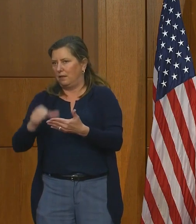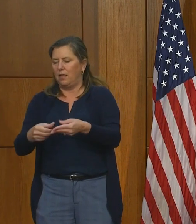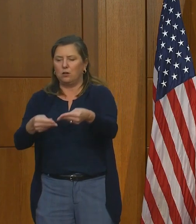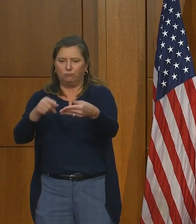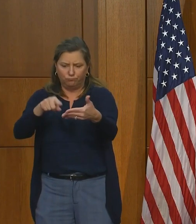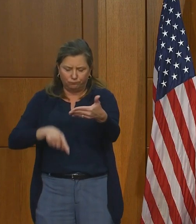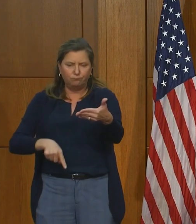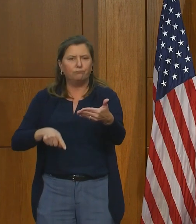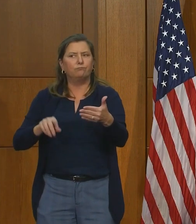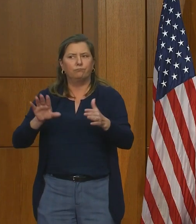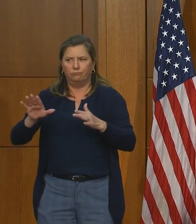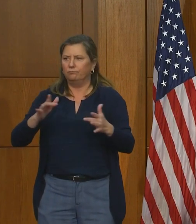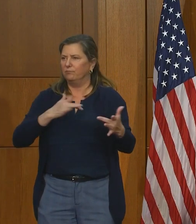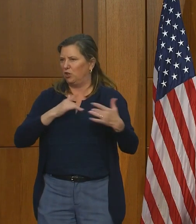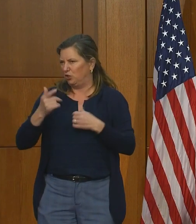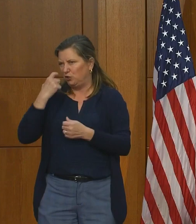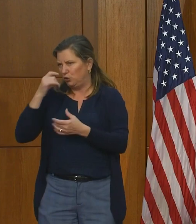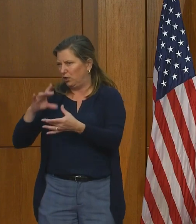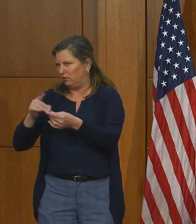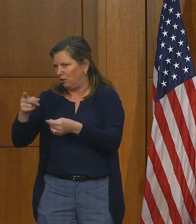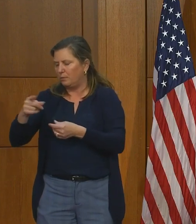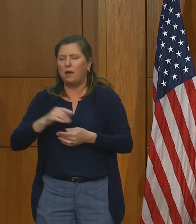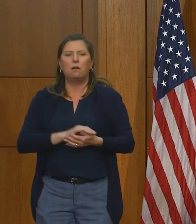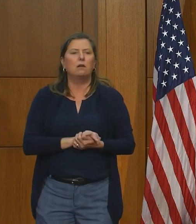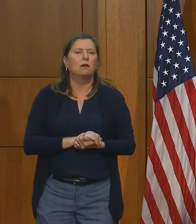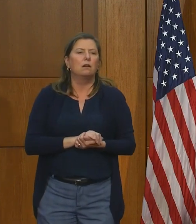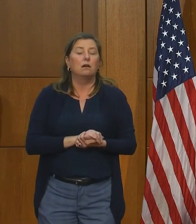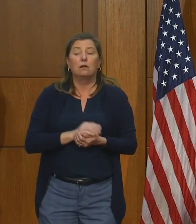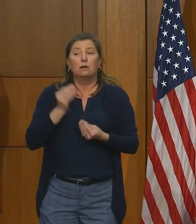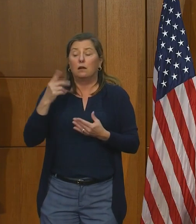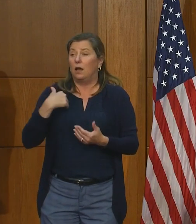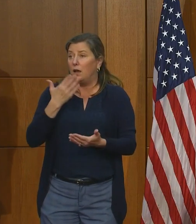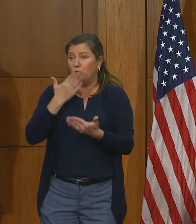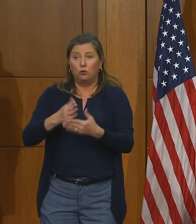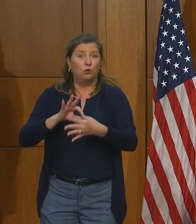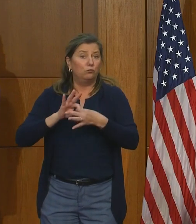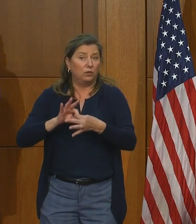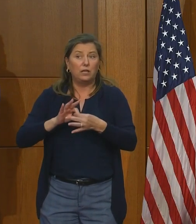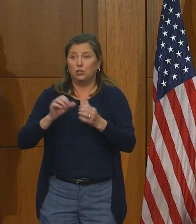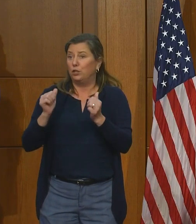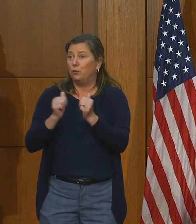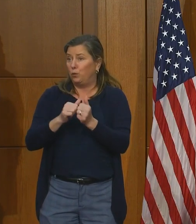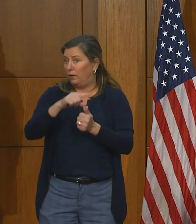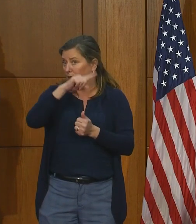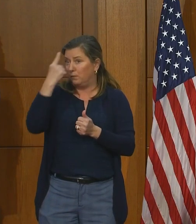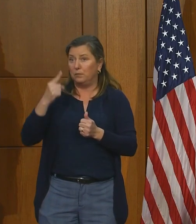THIS ON WEDNESDAY AT THIS IS FOR AFTER THE PRESS CONFERENCE AND ADDRESSING THE CONCERNS